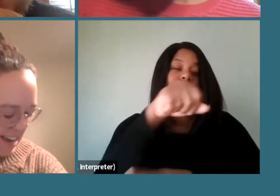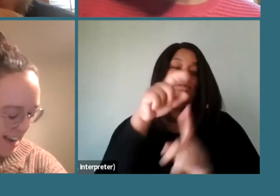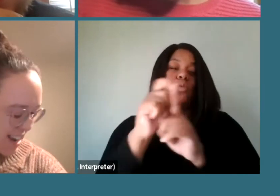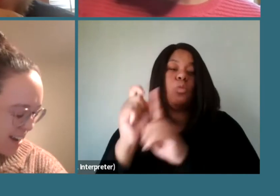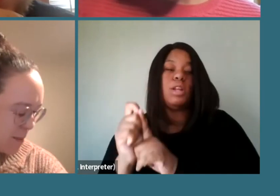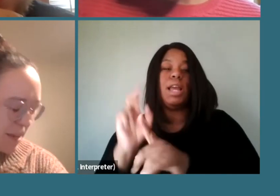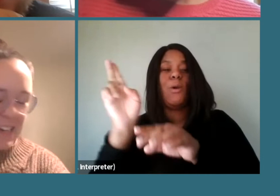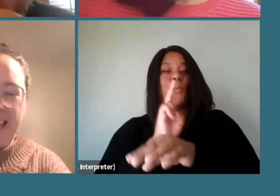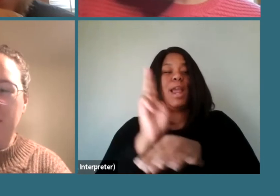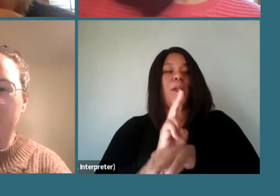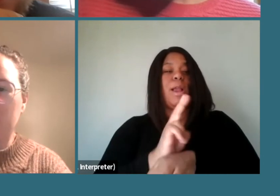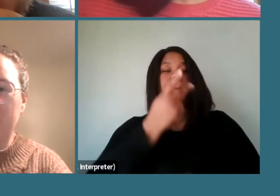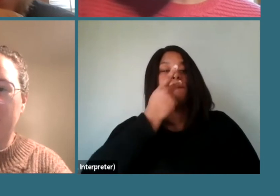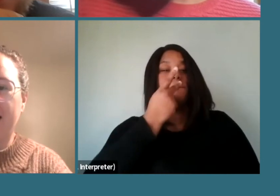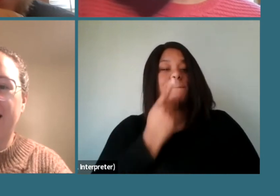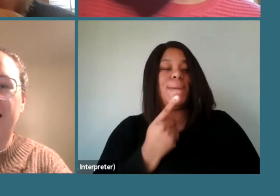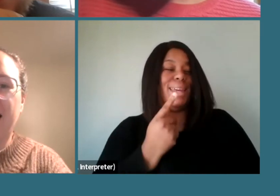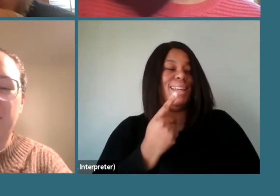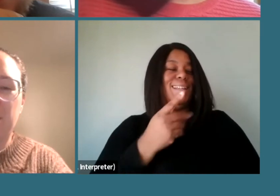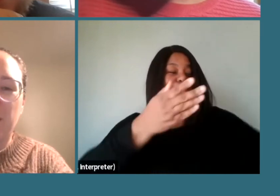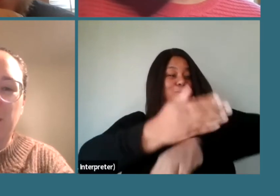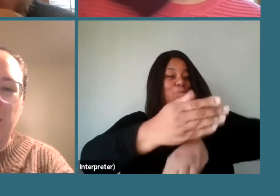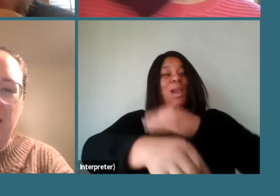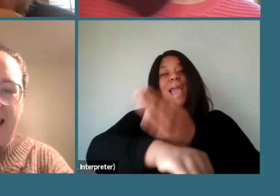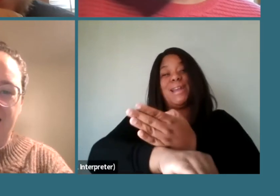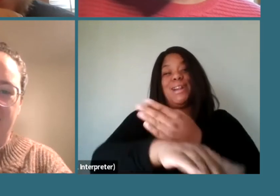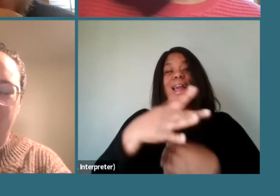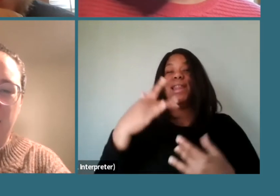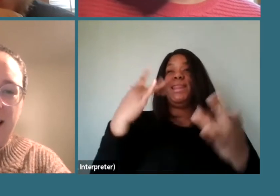a pink cable sweater and light purple glasses.